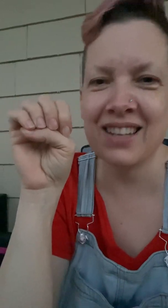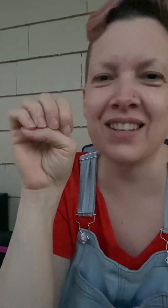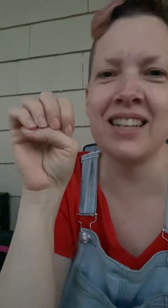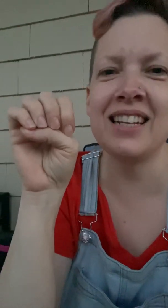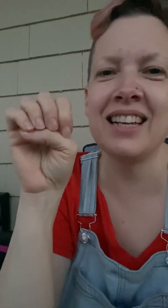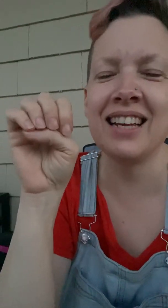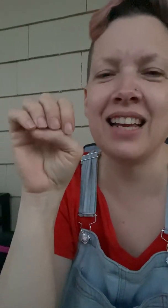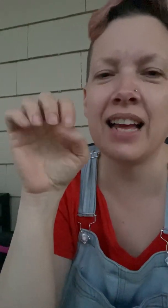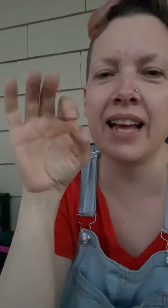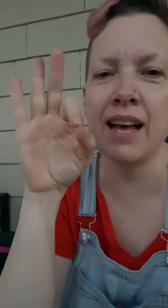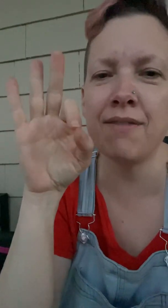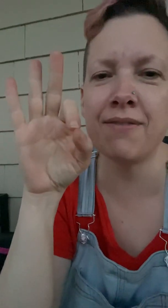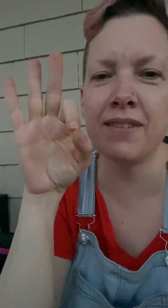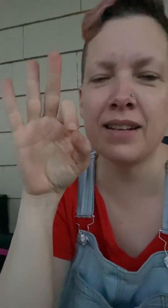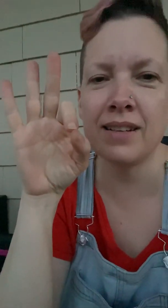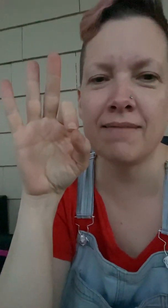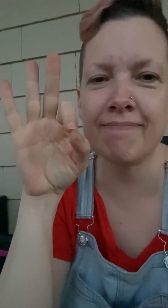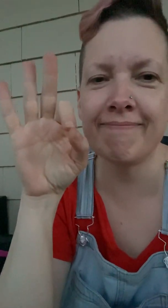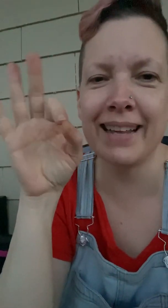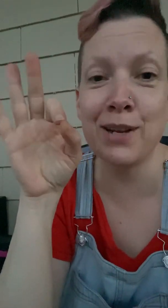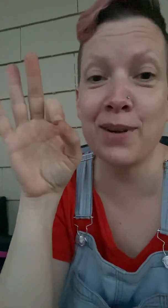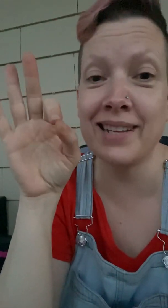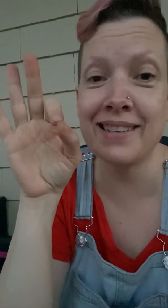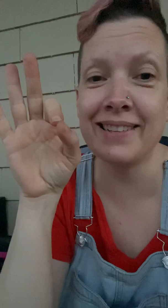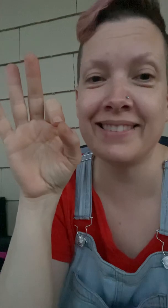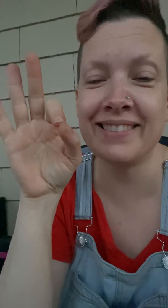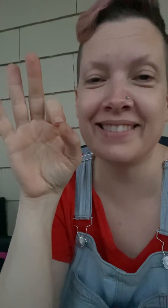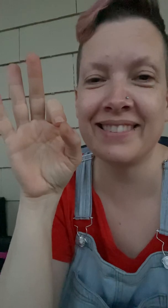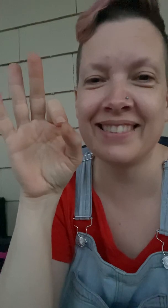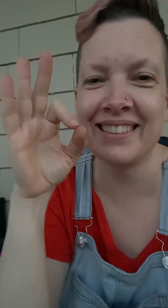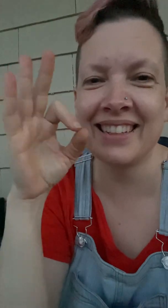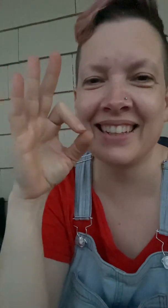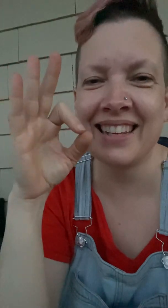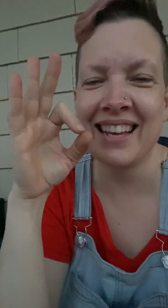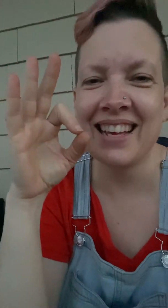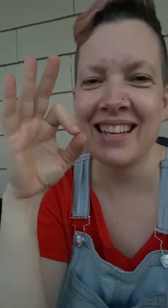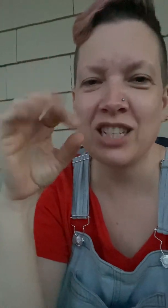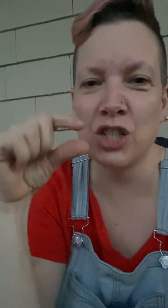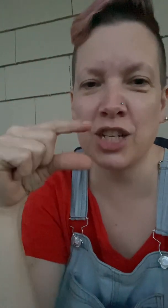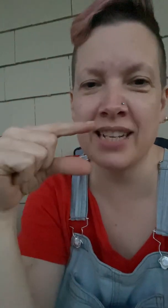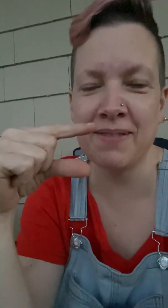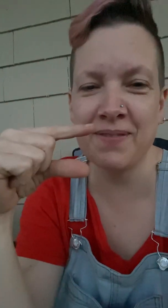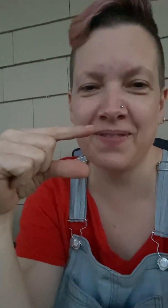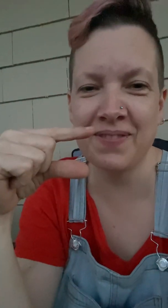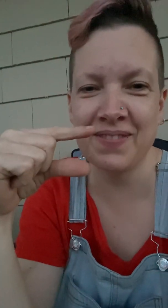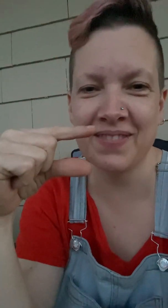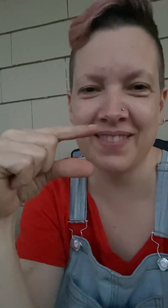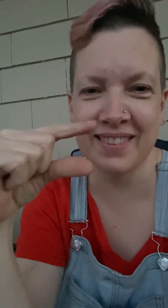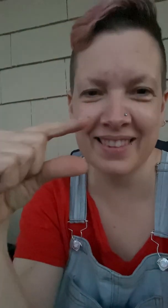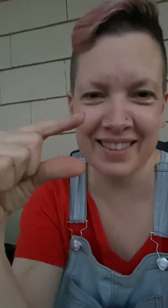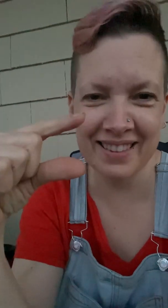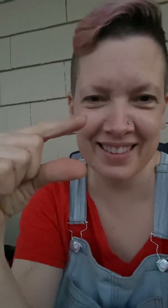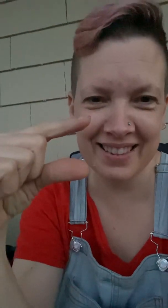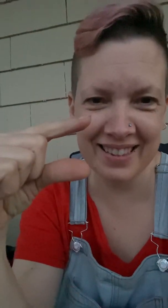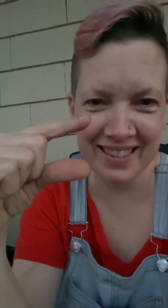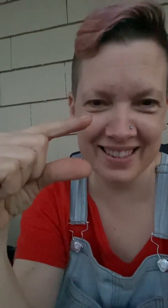good. F... like an "ok" sign. G...